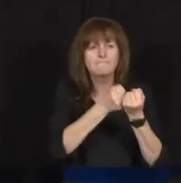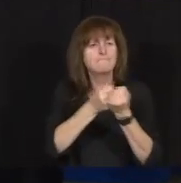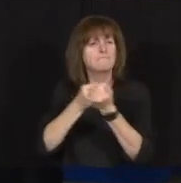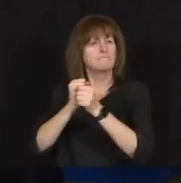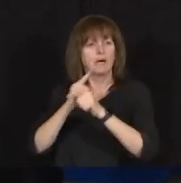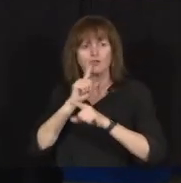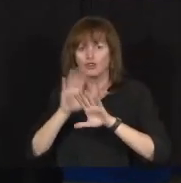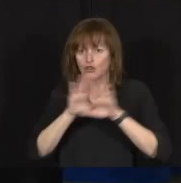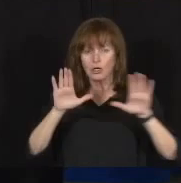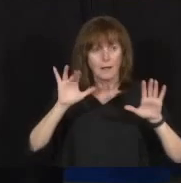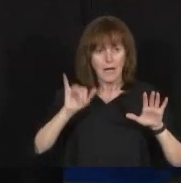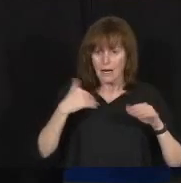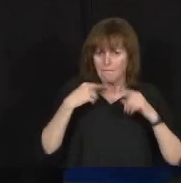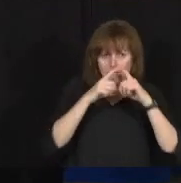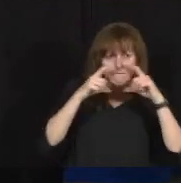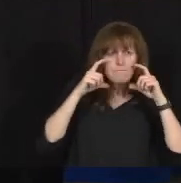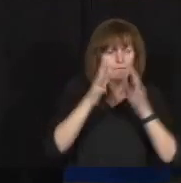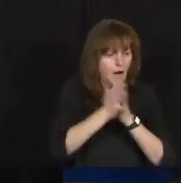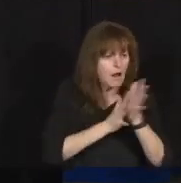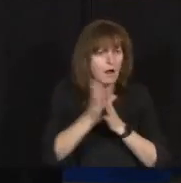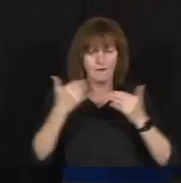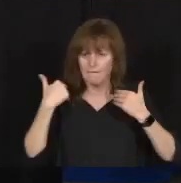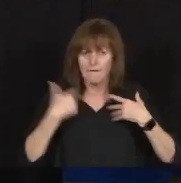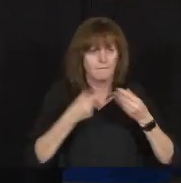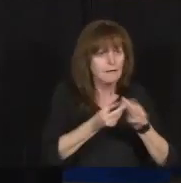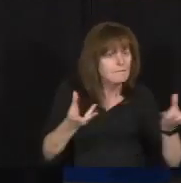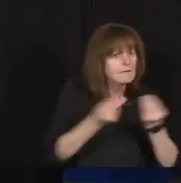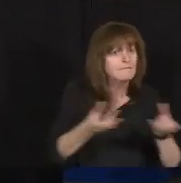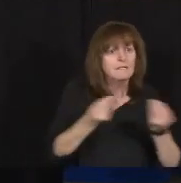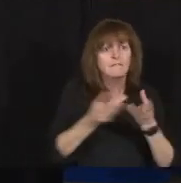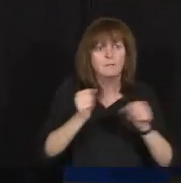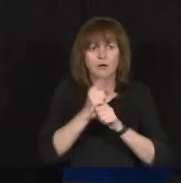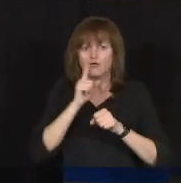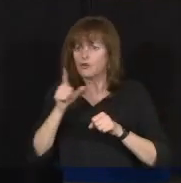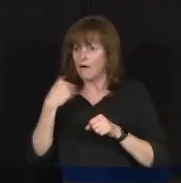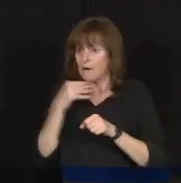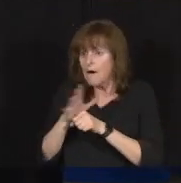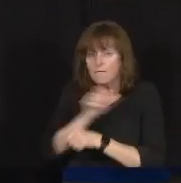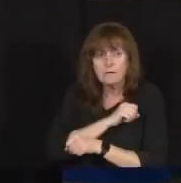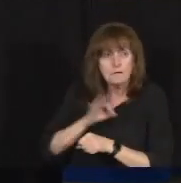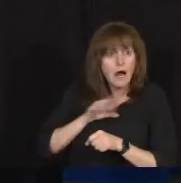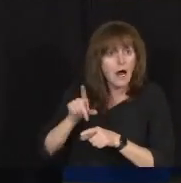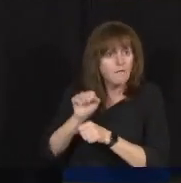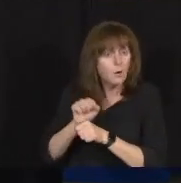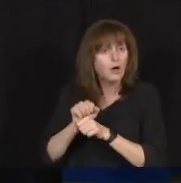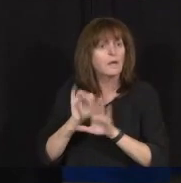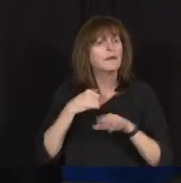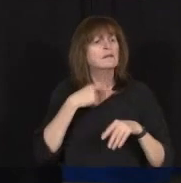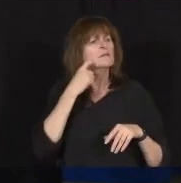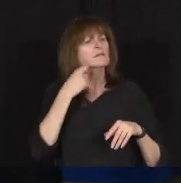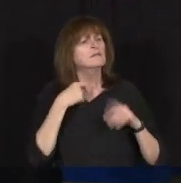the personal protective equipment that they need, the people that we need, which is why we came forward with this announcement today. W